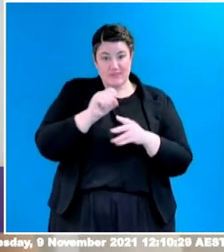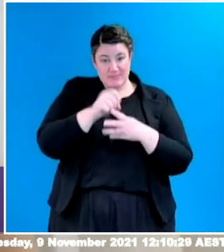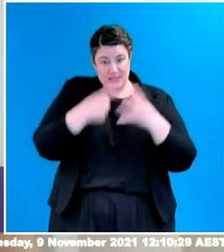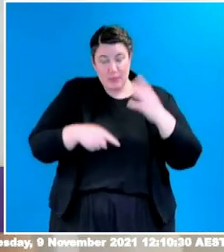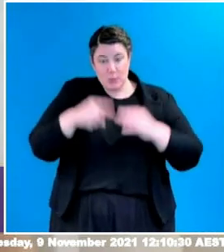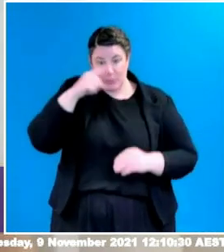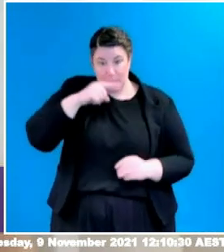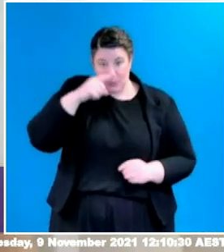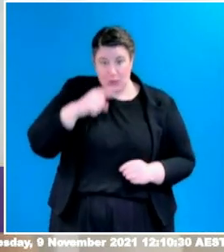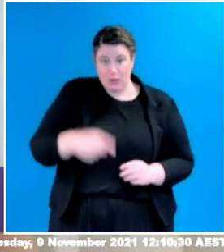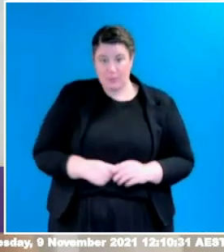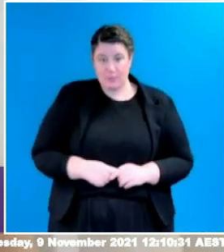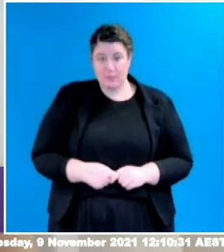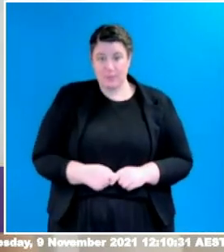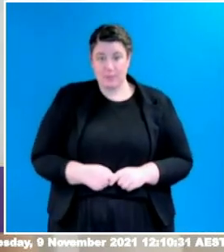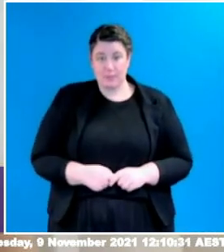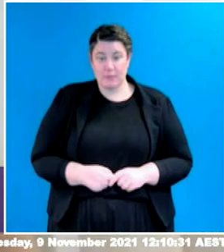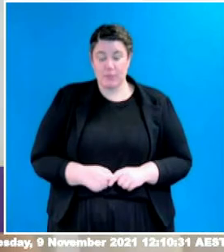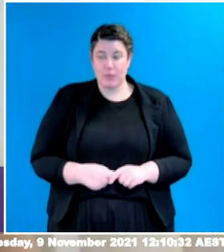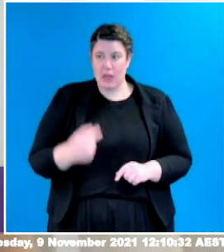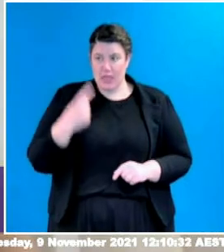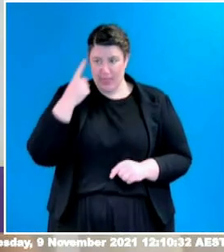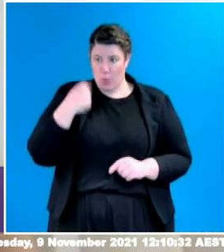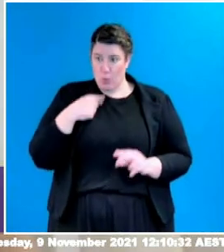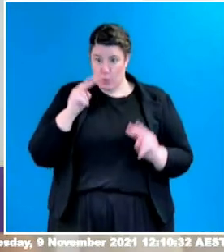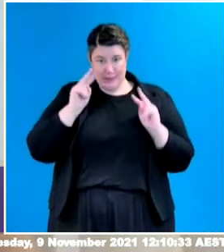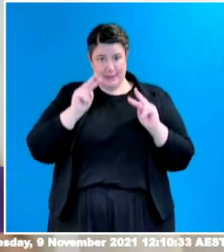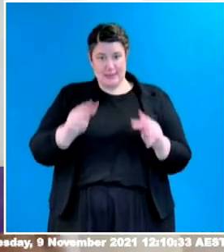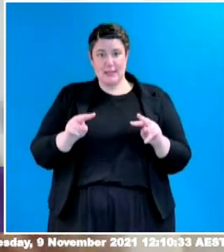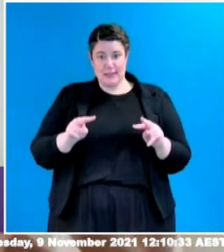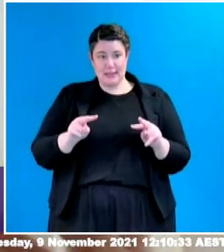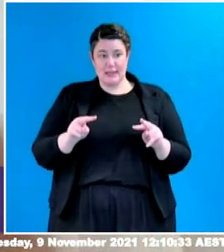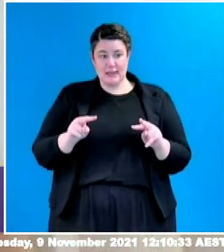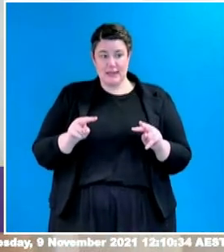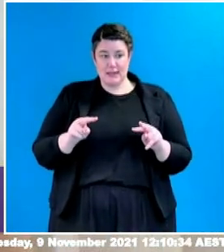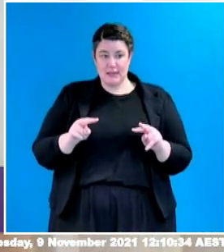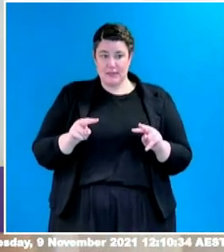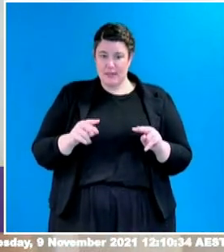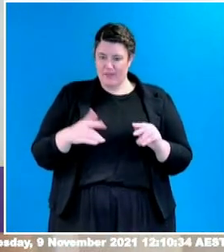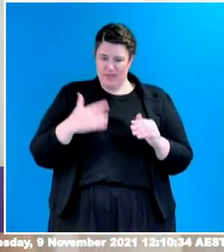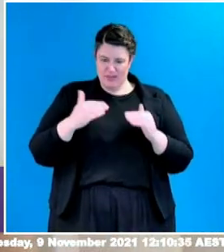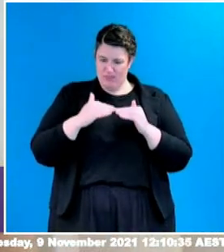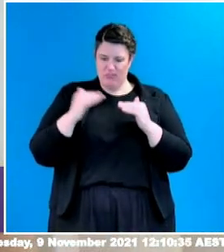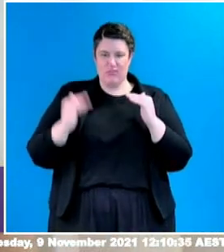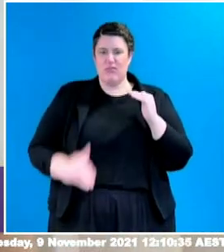I think, fundamentally, what we are examining here is one of the outcomes of that inequality.